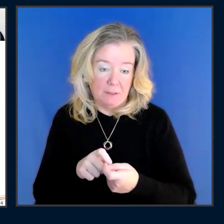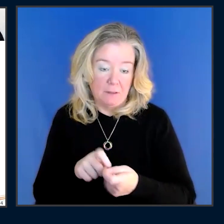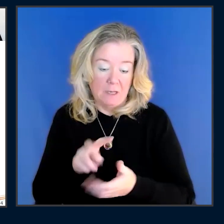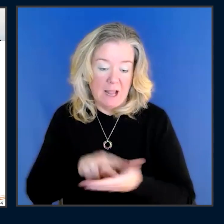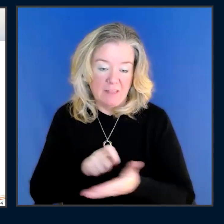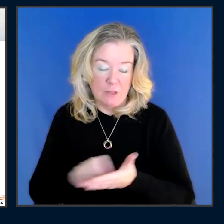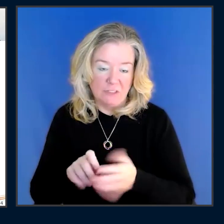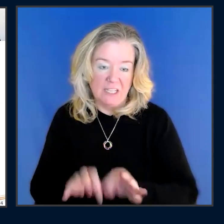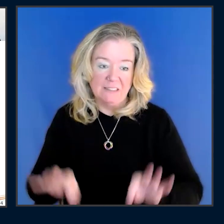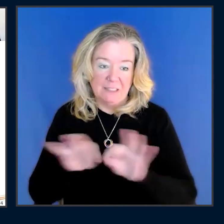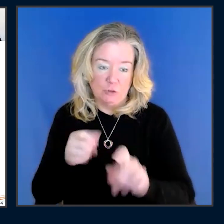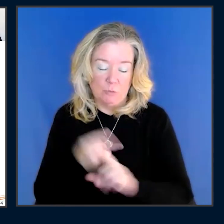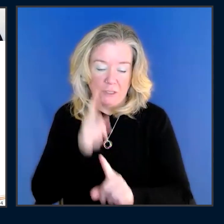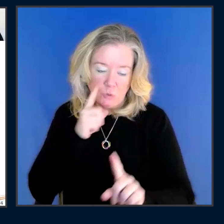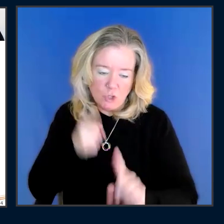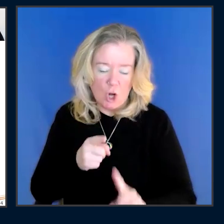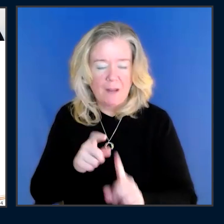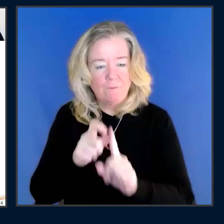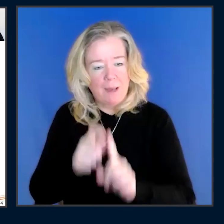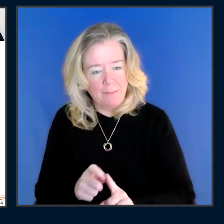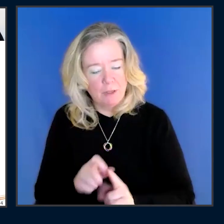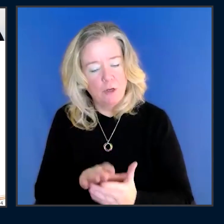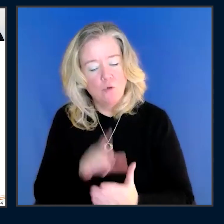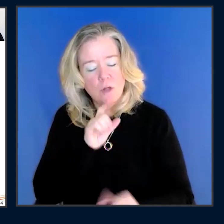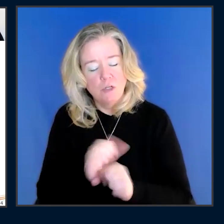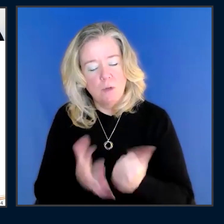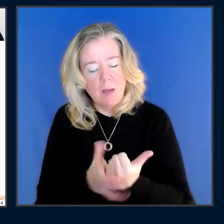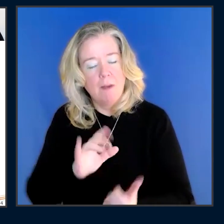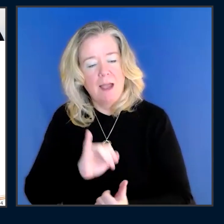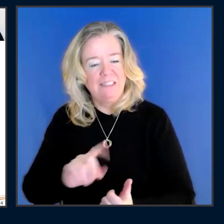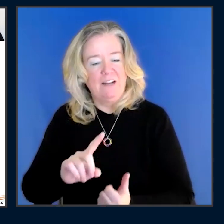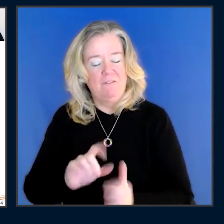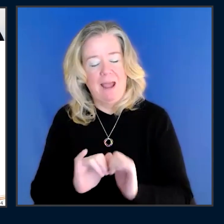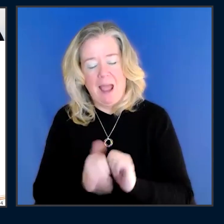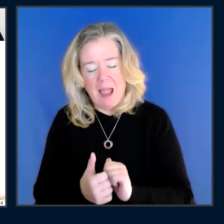as a specific literacy essential to target that vocabulary to really identify